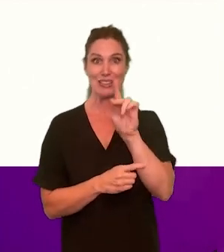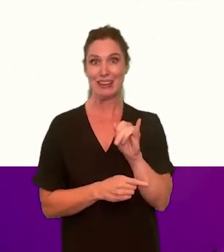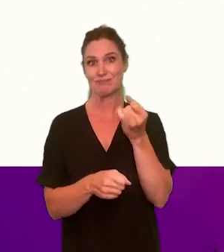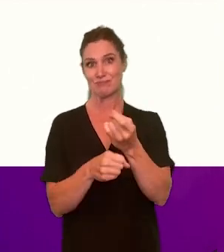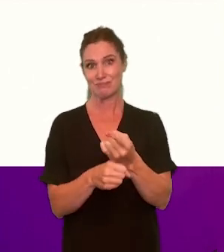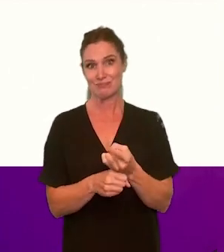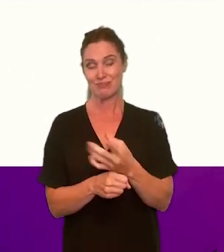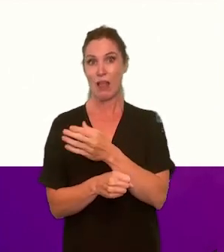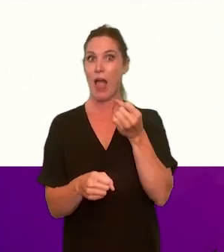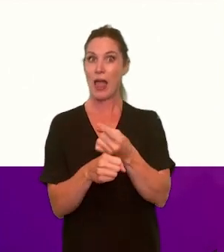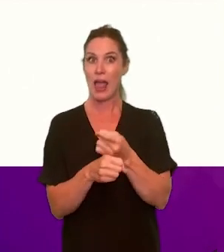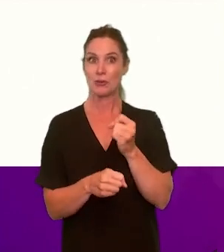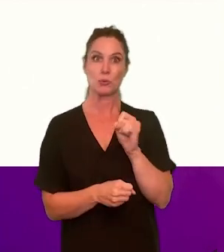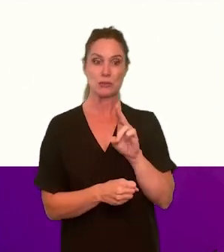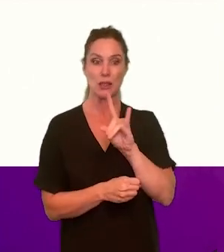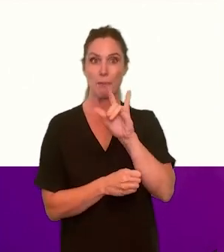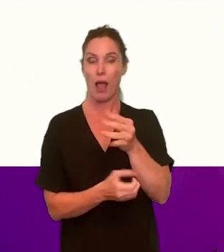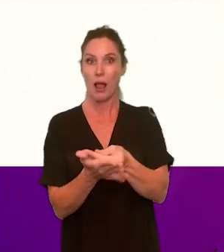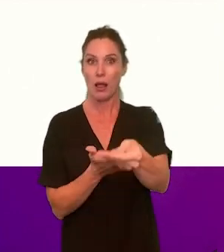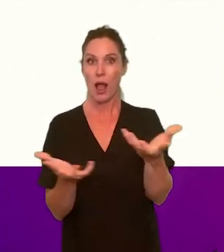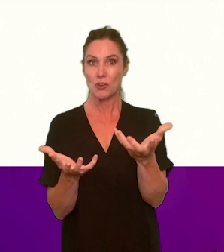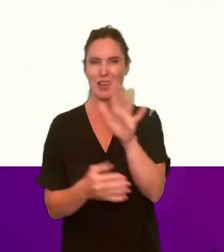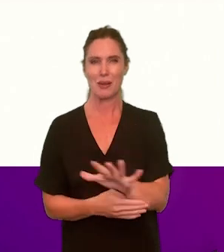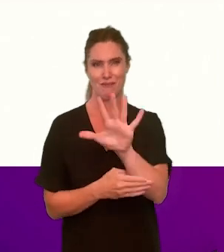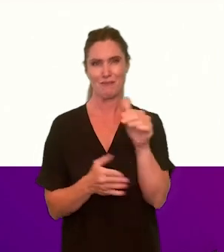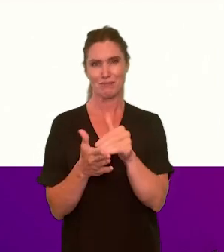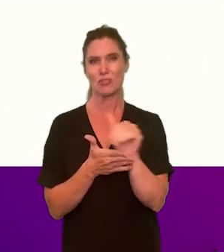and an annual supply of these catheters is about $5,000.